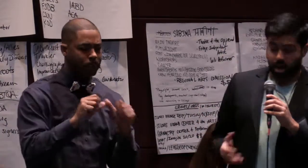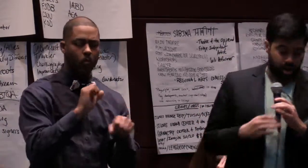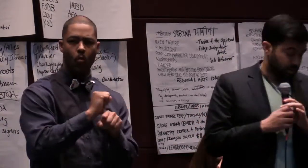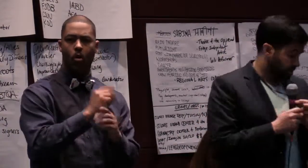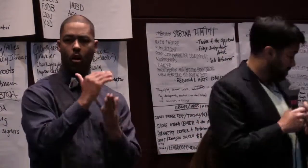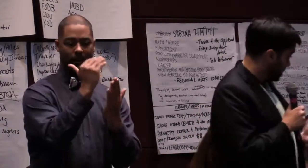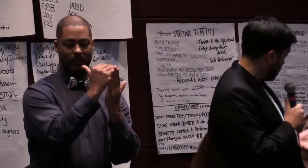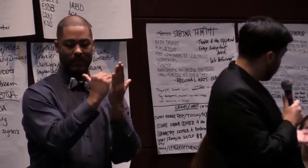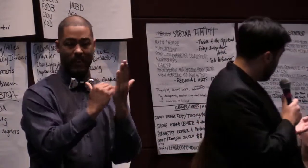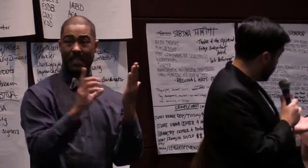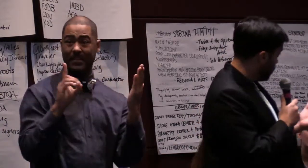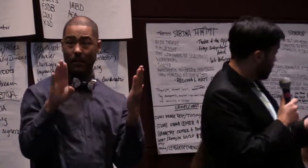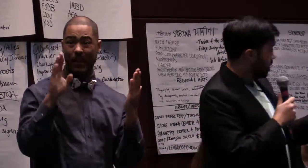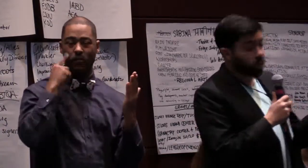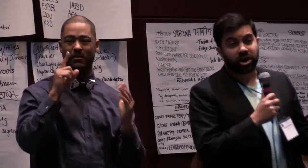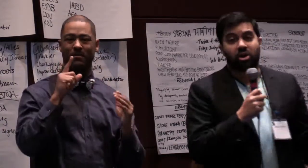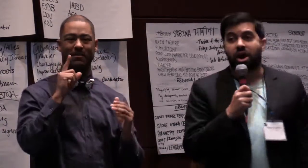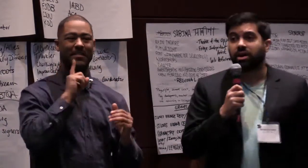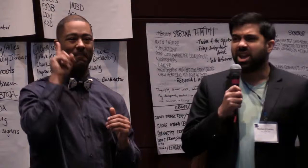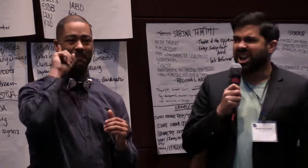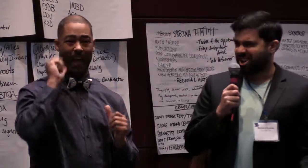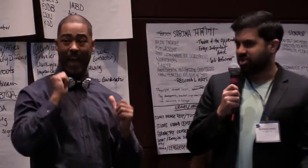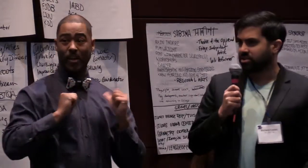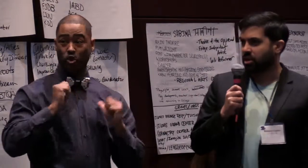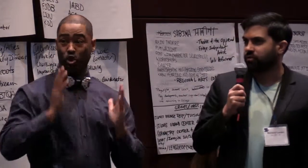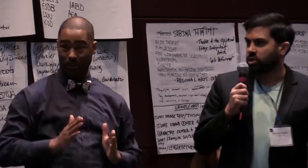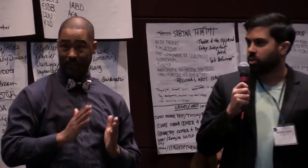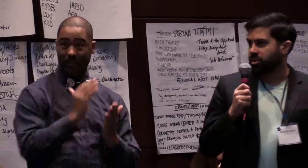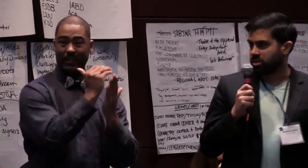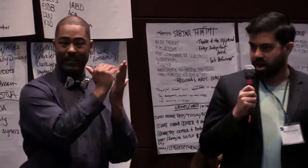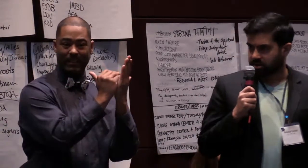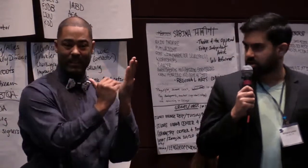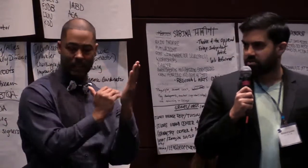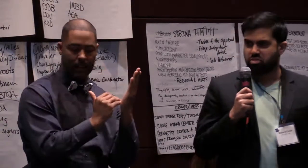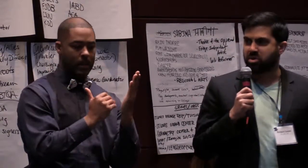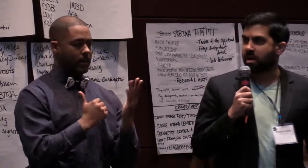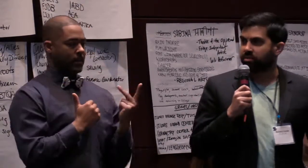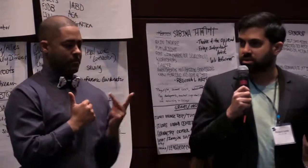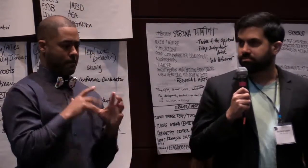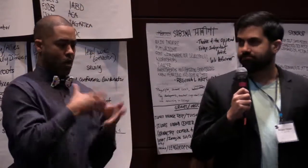that myself and my group have been working on and get that done for you within the next three months.